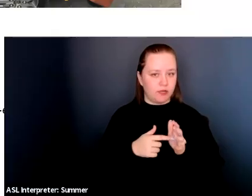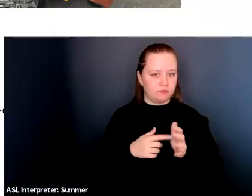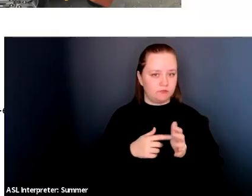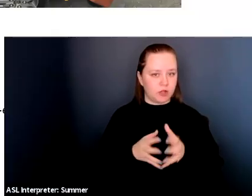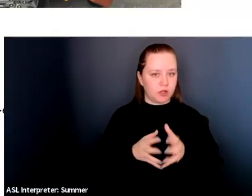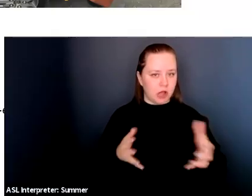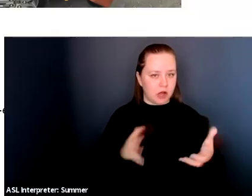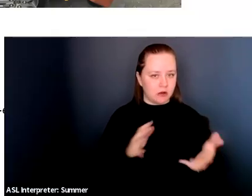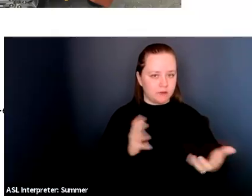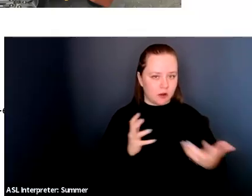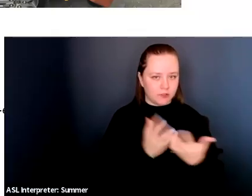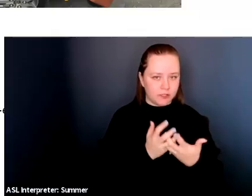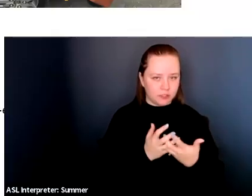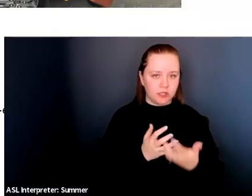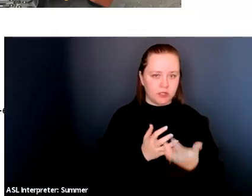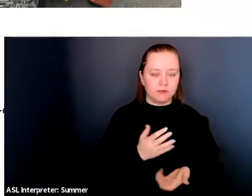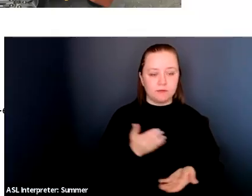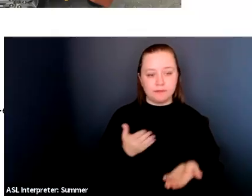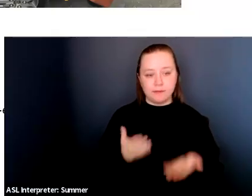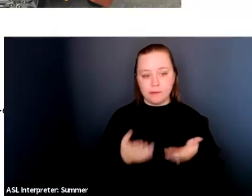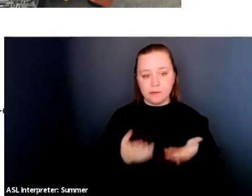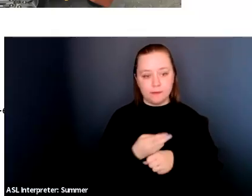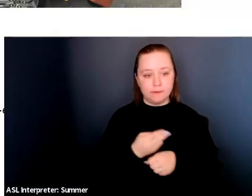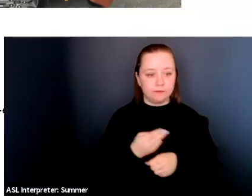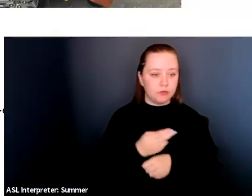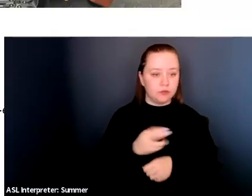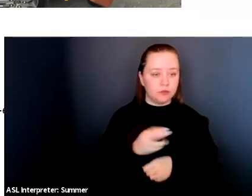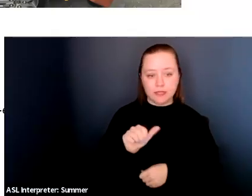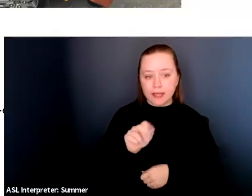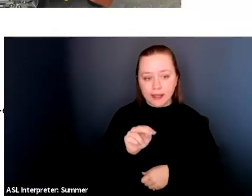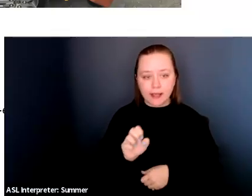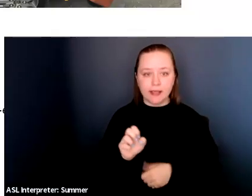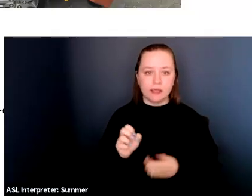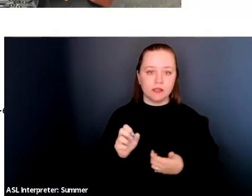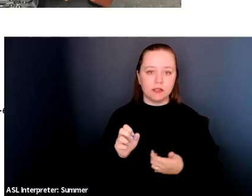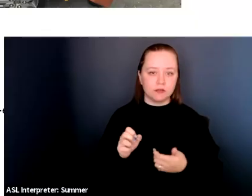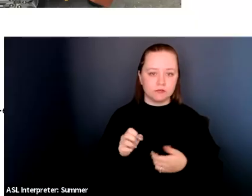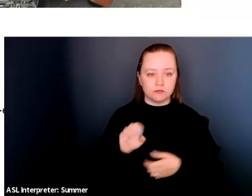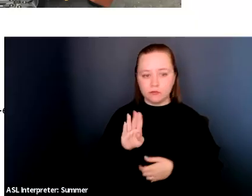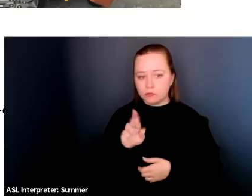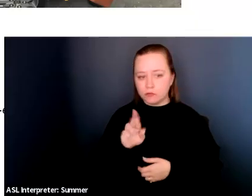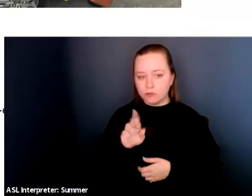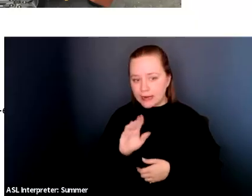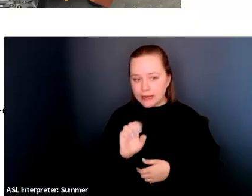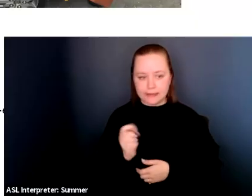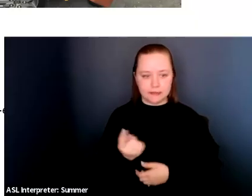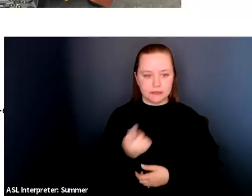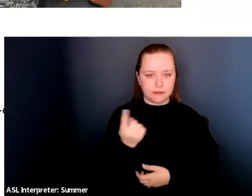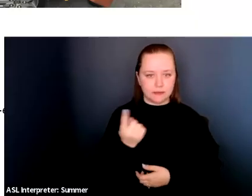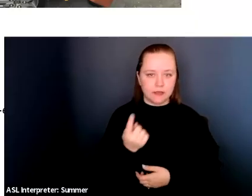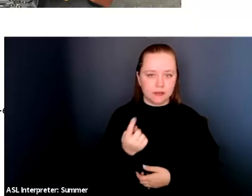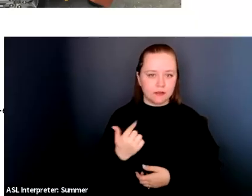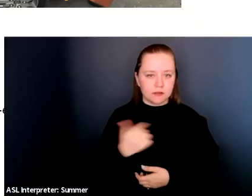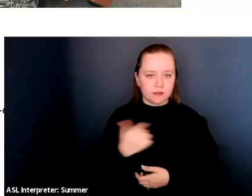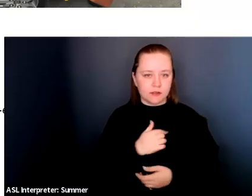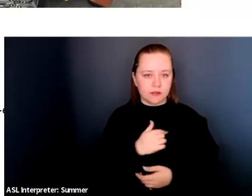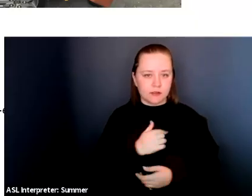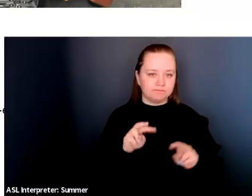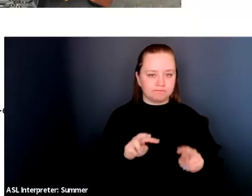use a cane or braces or other things. But if you look at about 12% of reproductive-aged women have an intellectual disability,